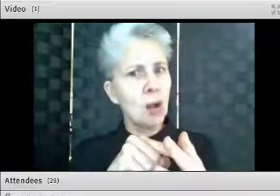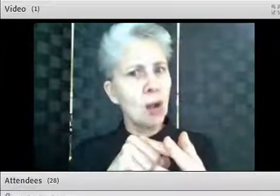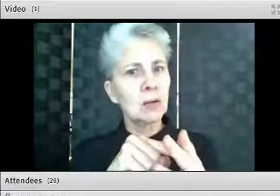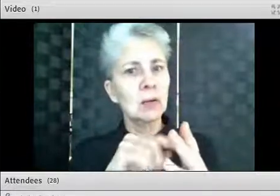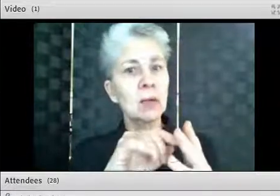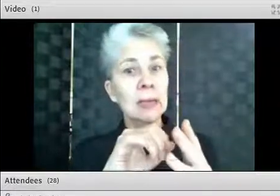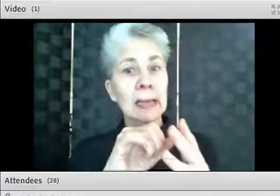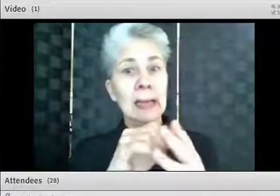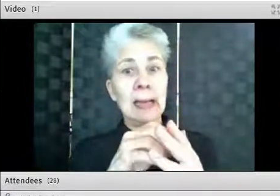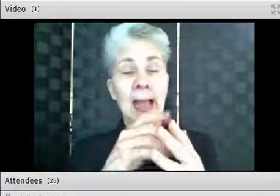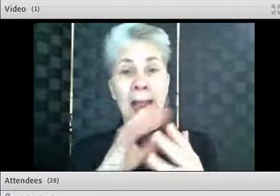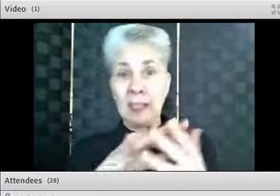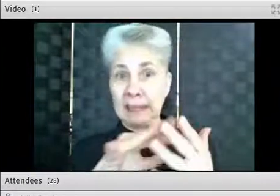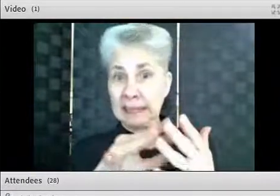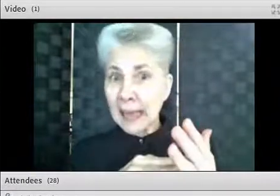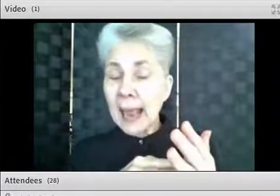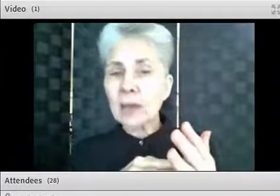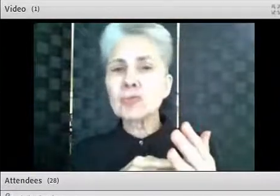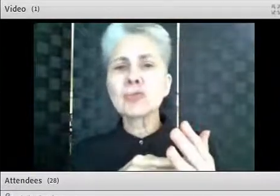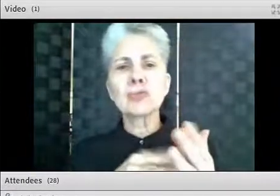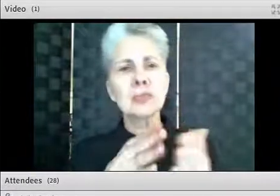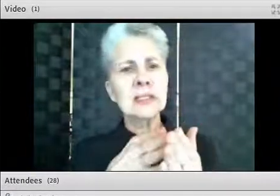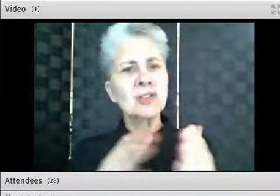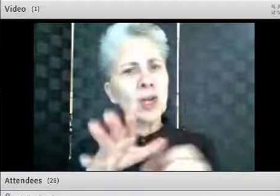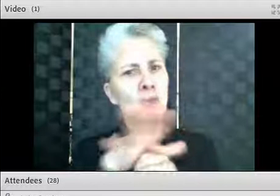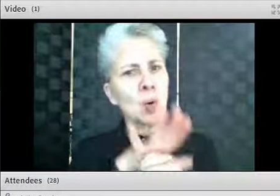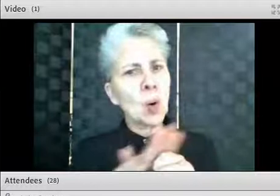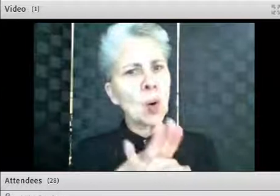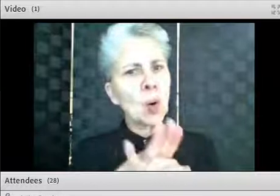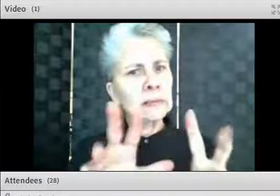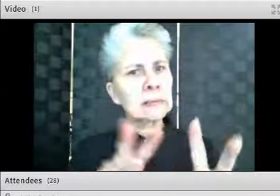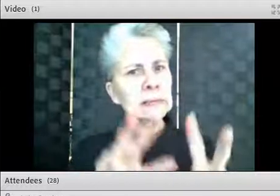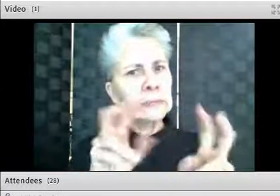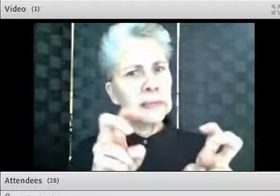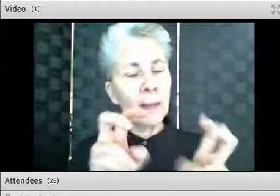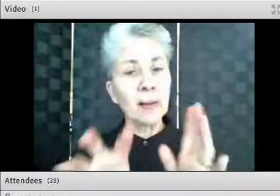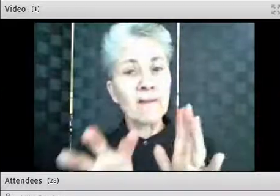kind of the general topic and find that PDF, and then you can obviously do, like,